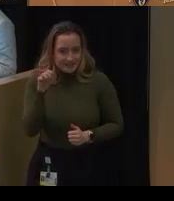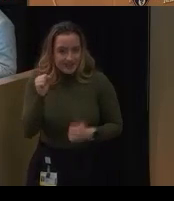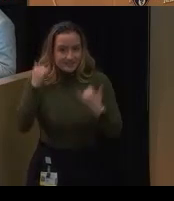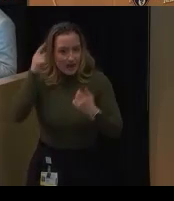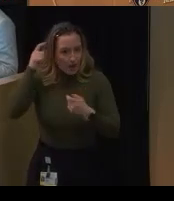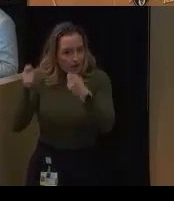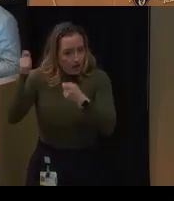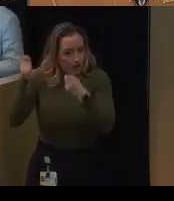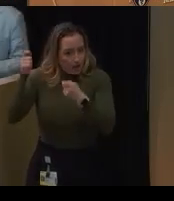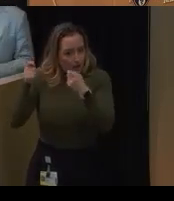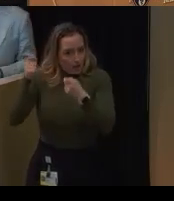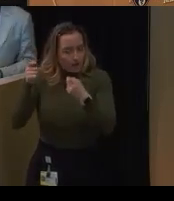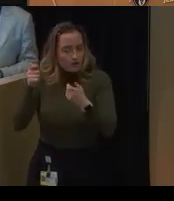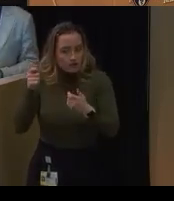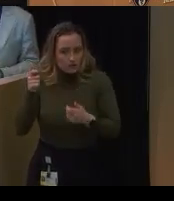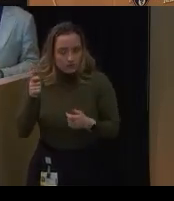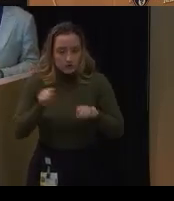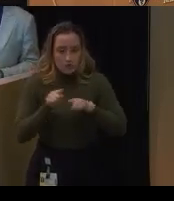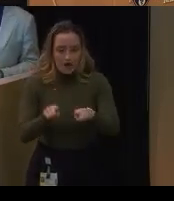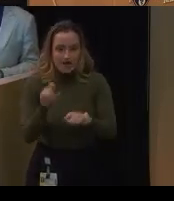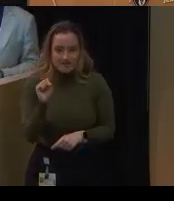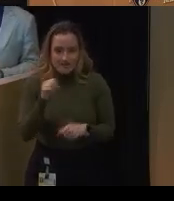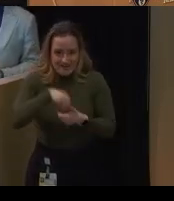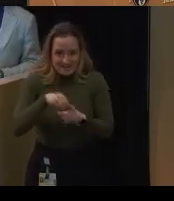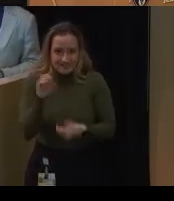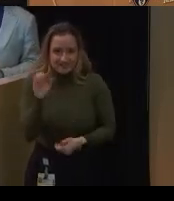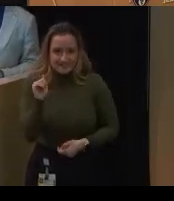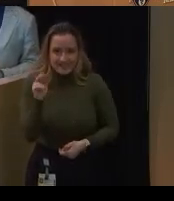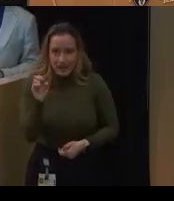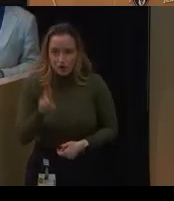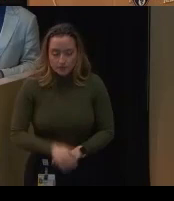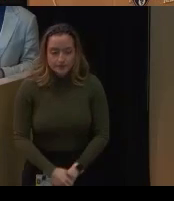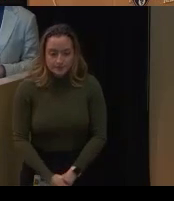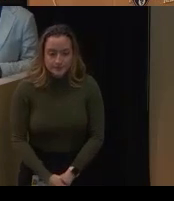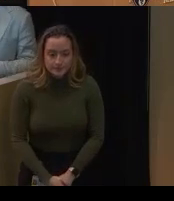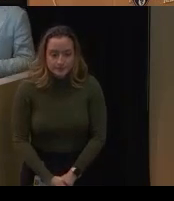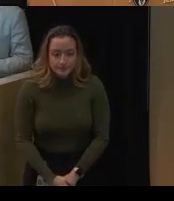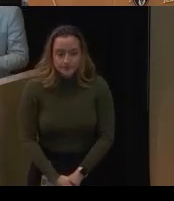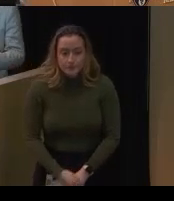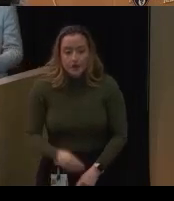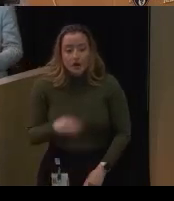manipulated by the participant in the scanner so in a typical real-time MRI experiment a